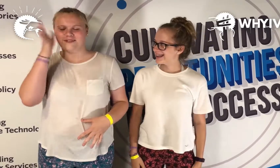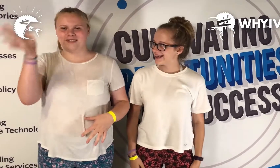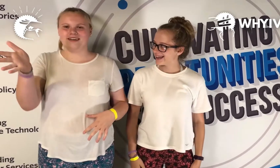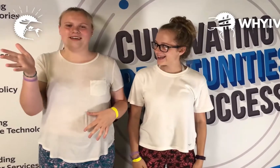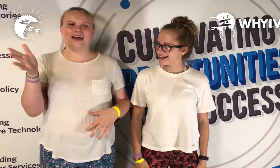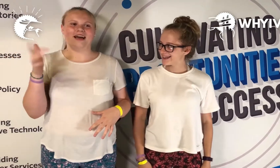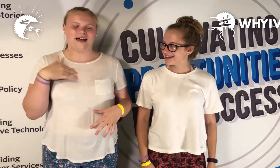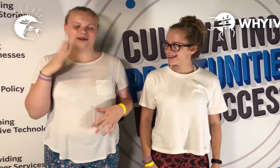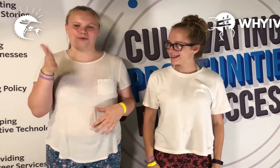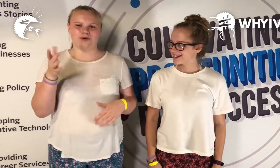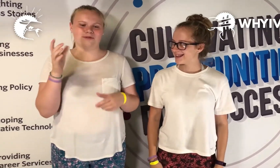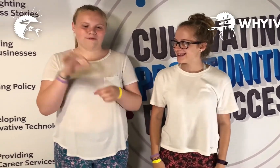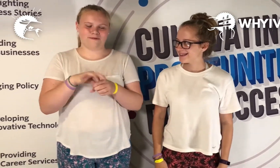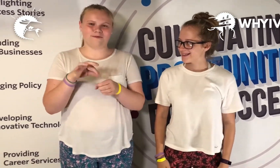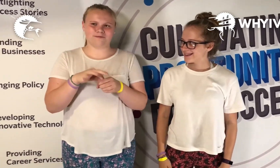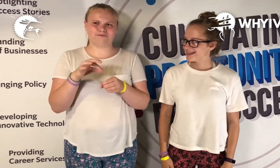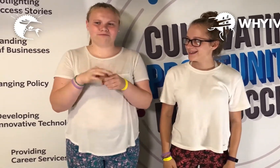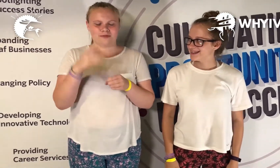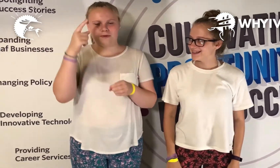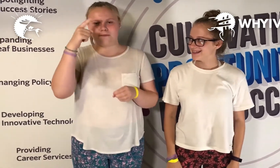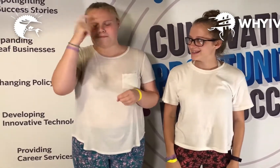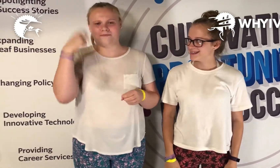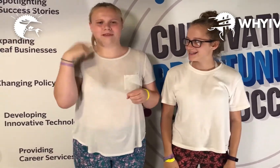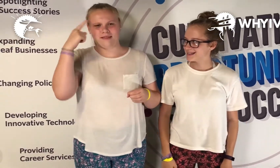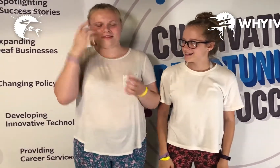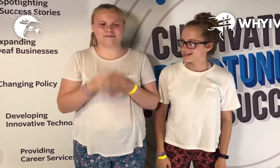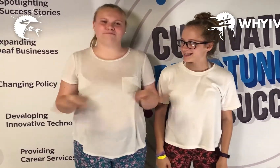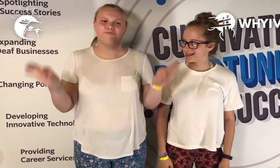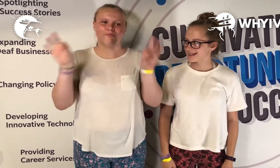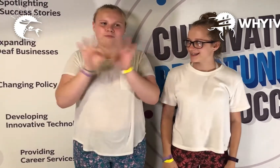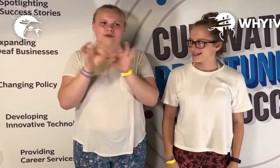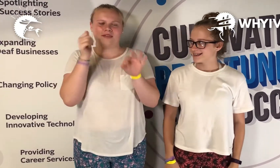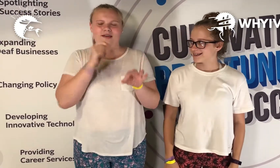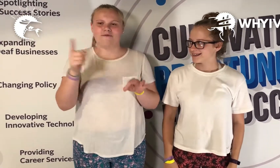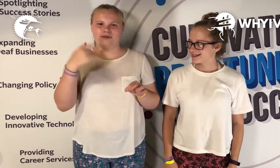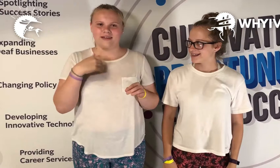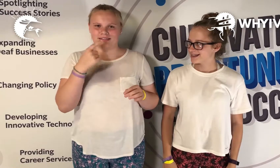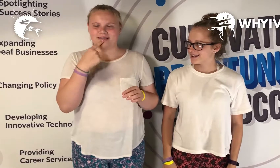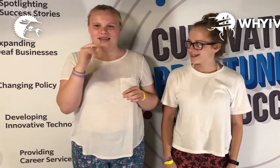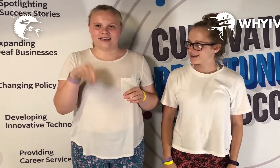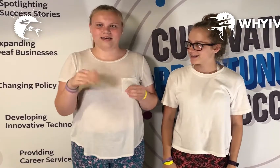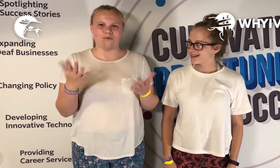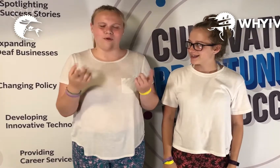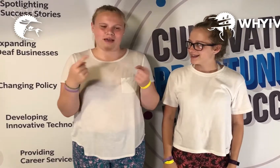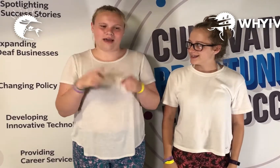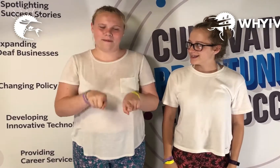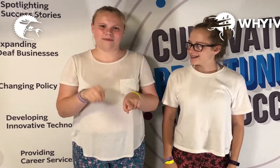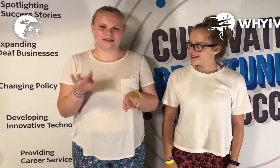Hello. I will vote because I think it's important that everyone has a say in what happens